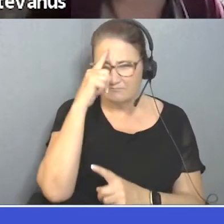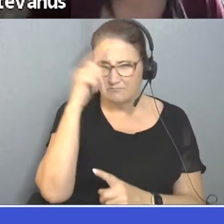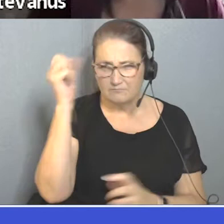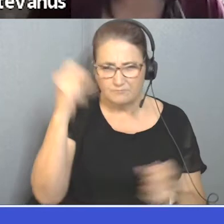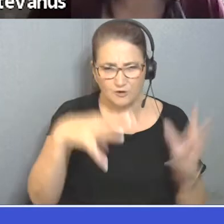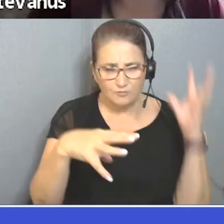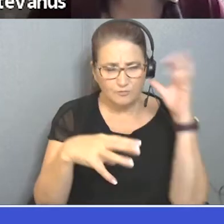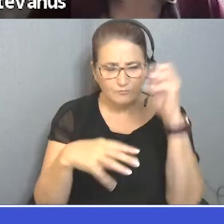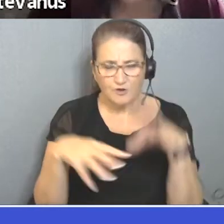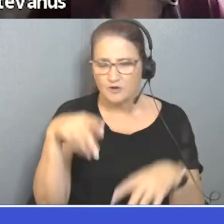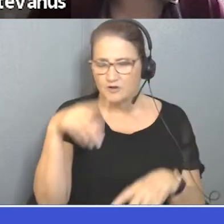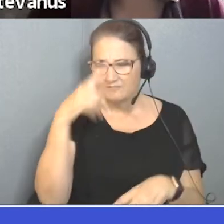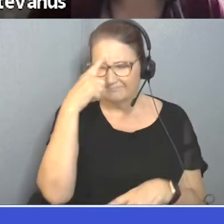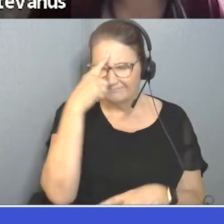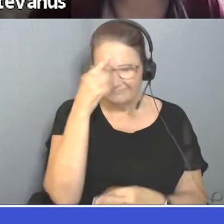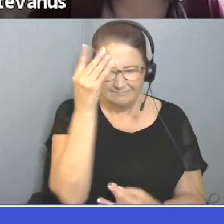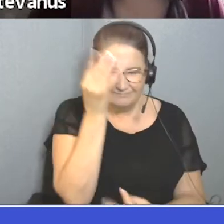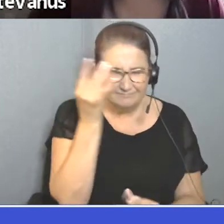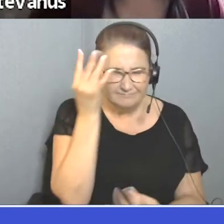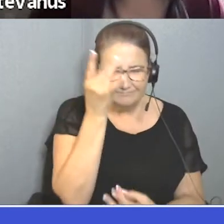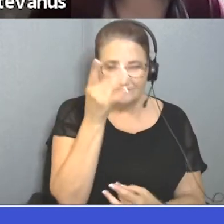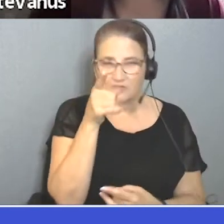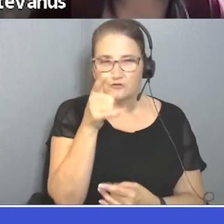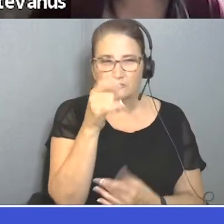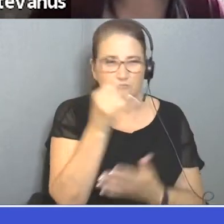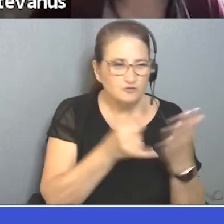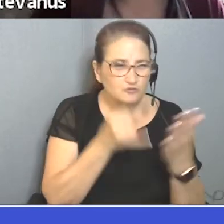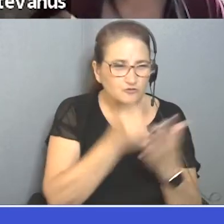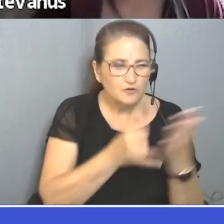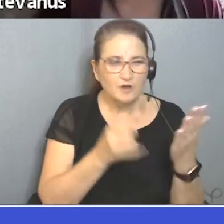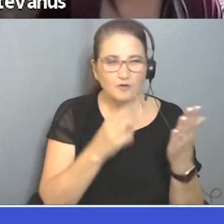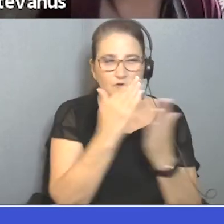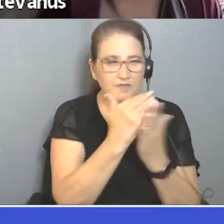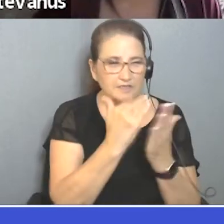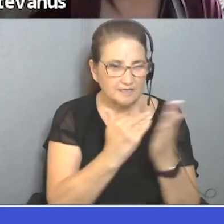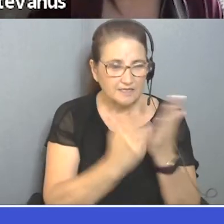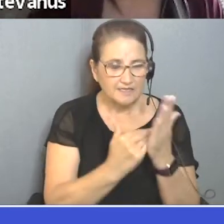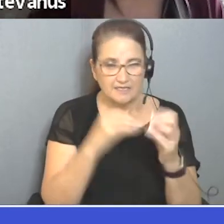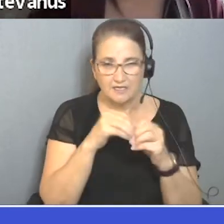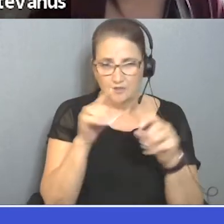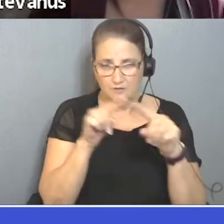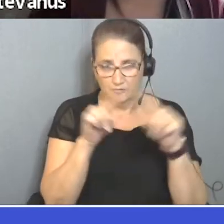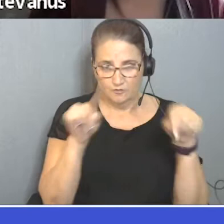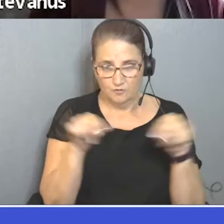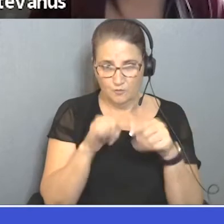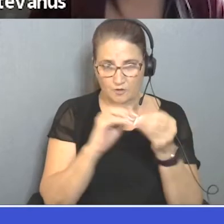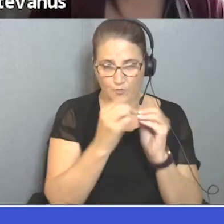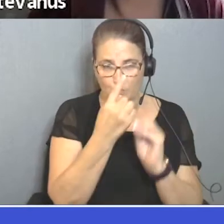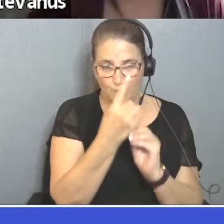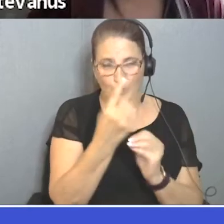brainstorm, you can also draw a picture, or a list or mind map in your square around what your stakeholder is doing.